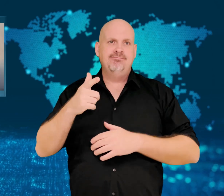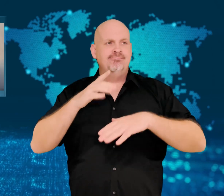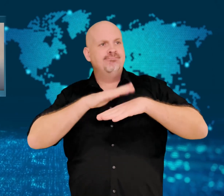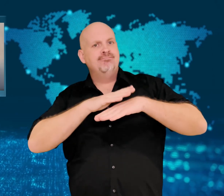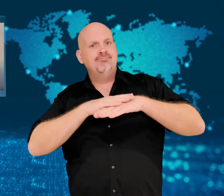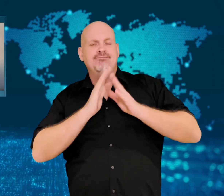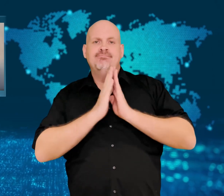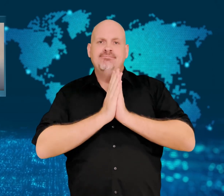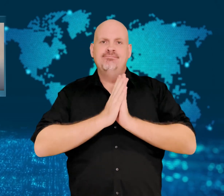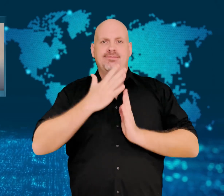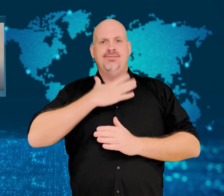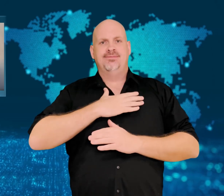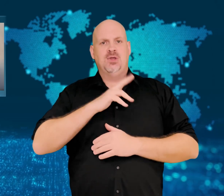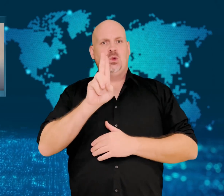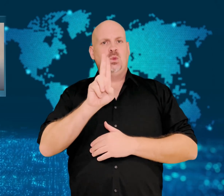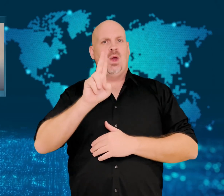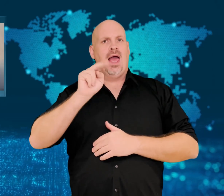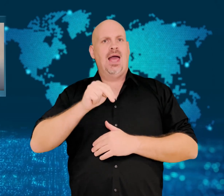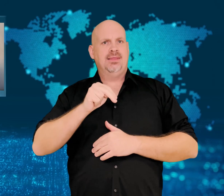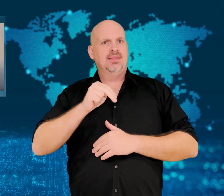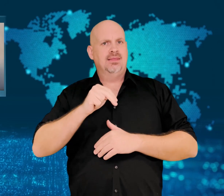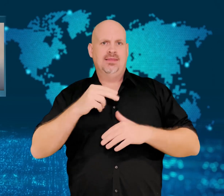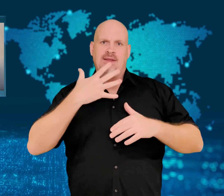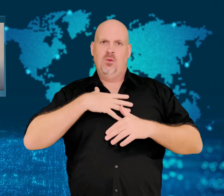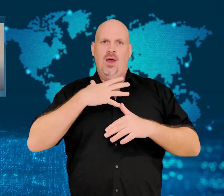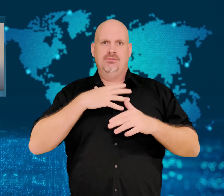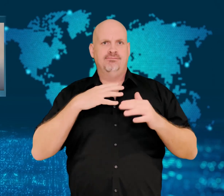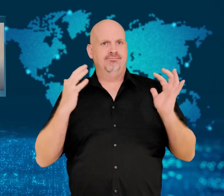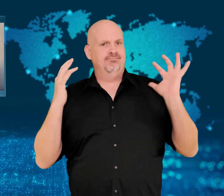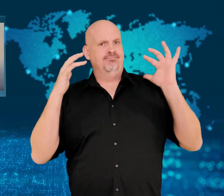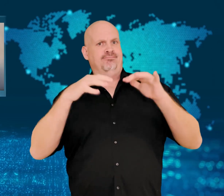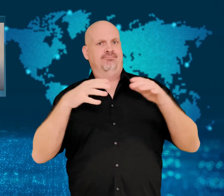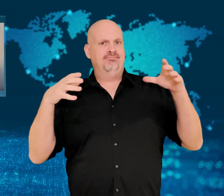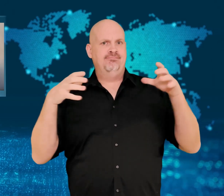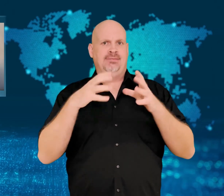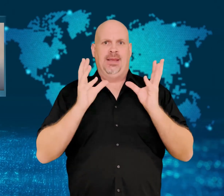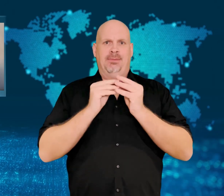Zelensky asked to address the United Nations at a high-level meeting